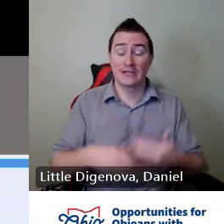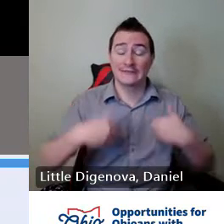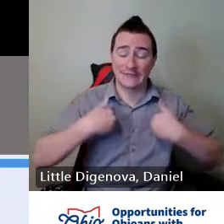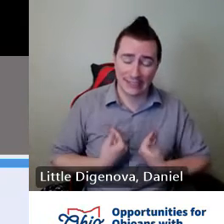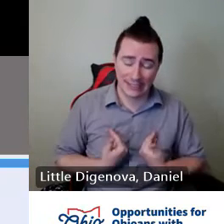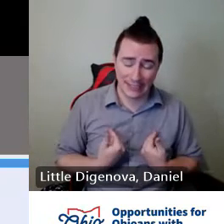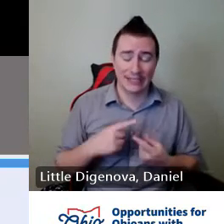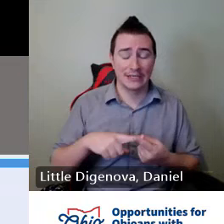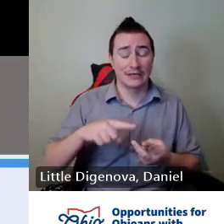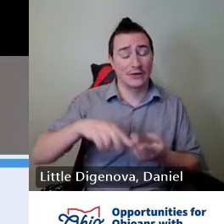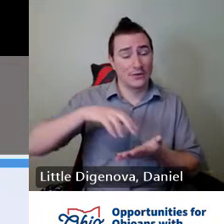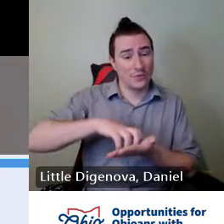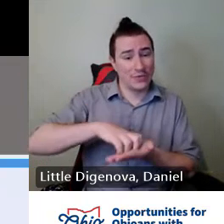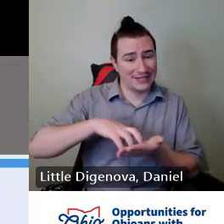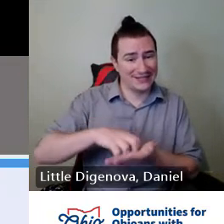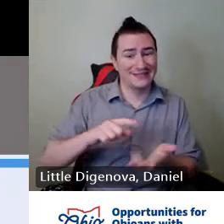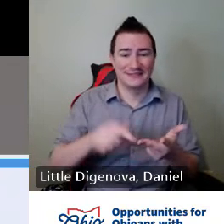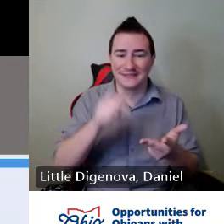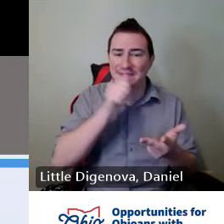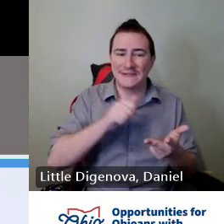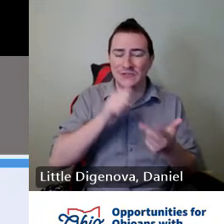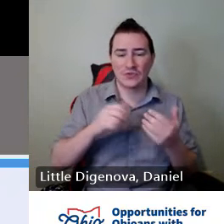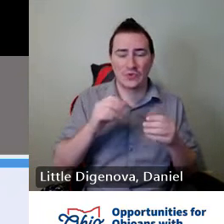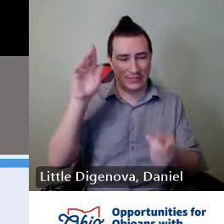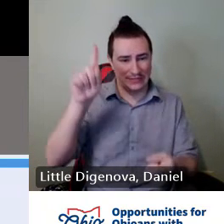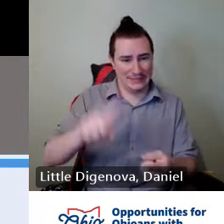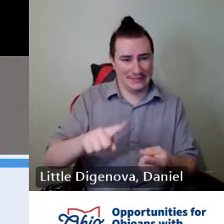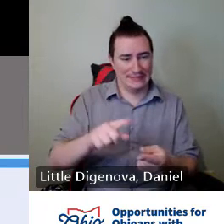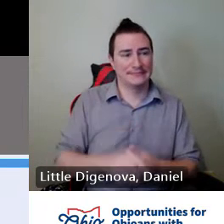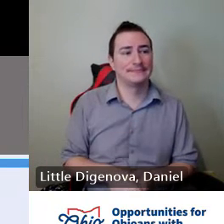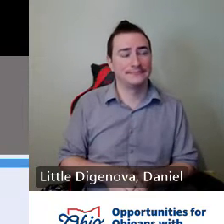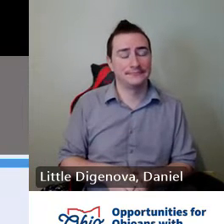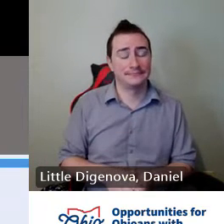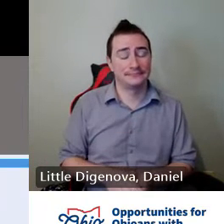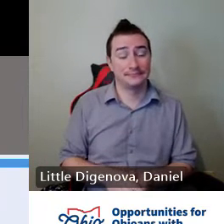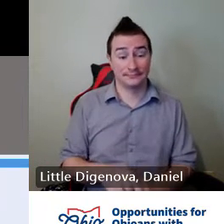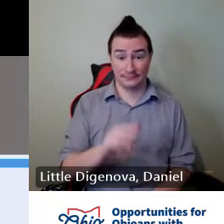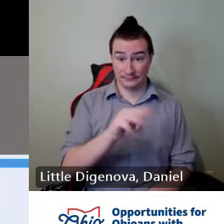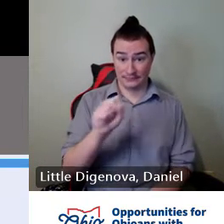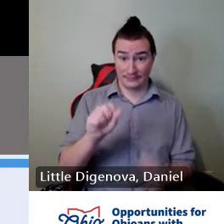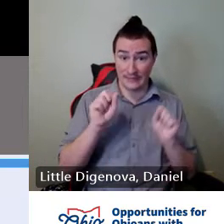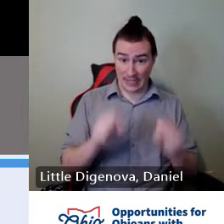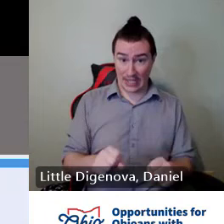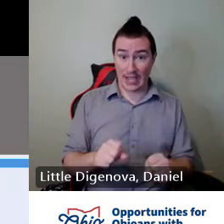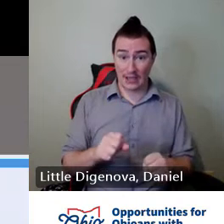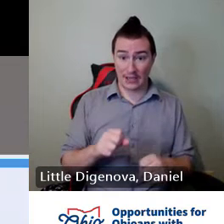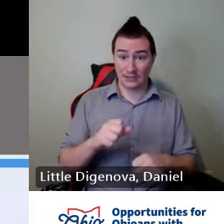One unique characteristic of MS is that it can be progressive and worsen over time, which means the need for a reasonable